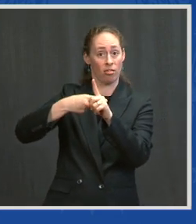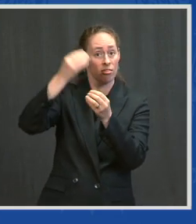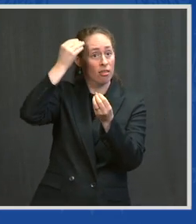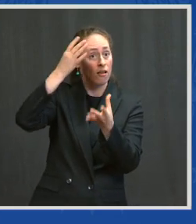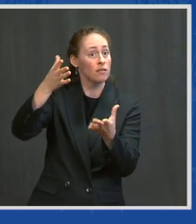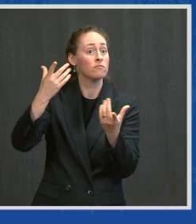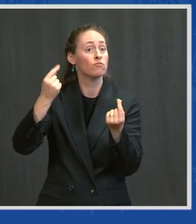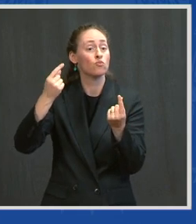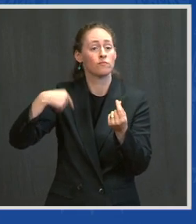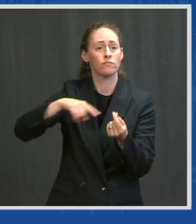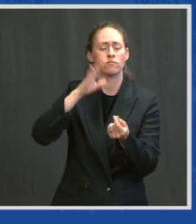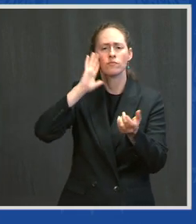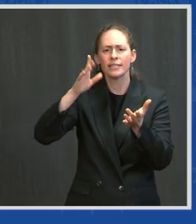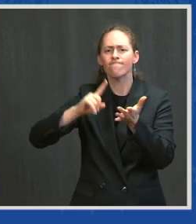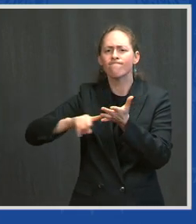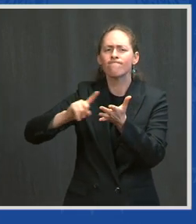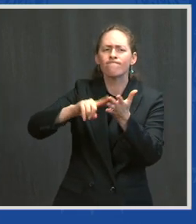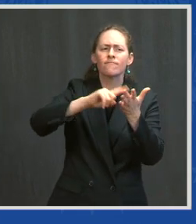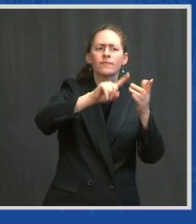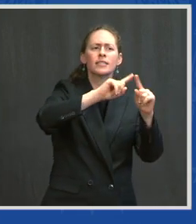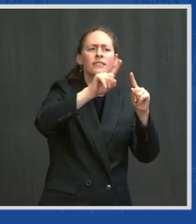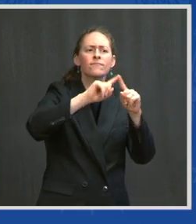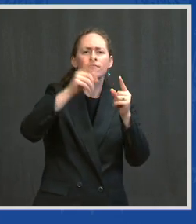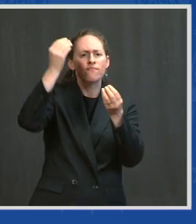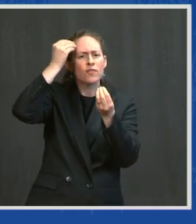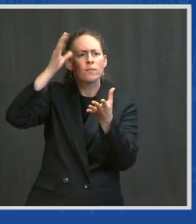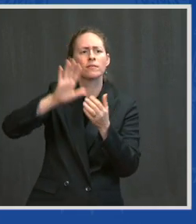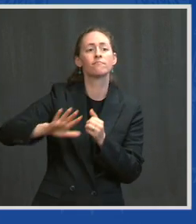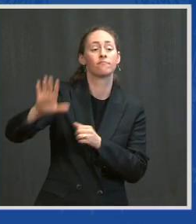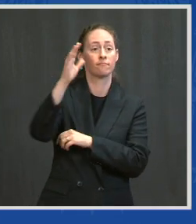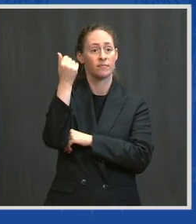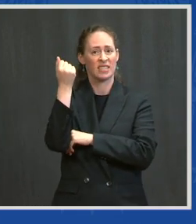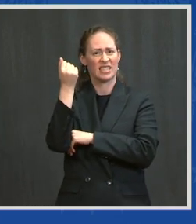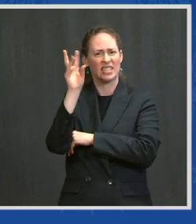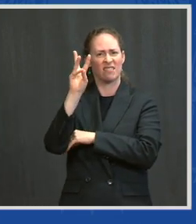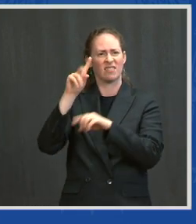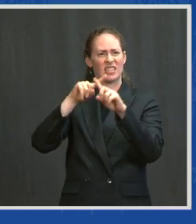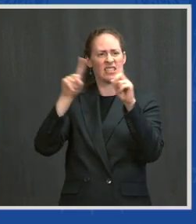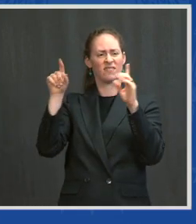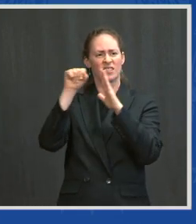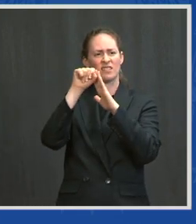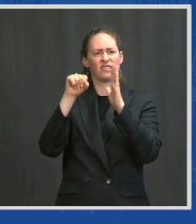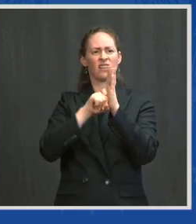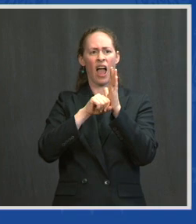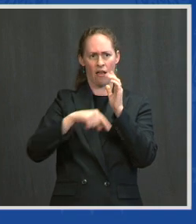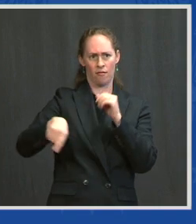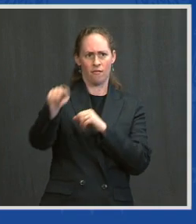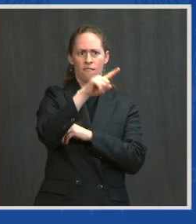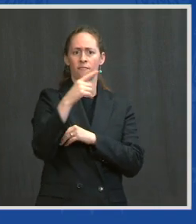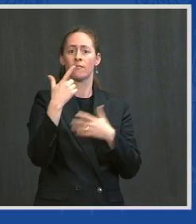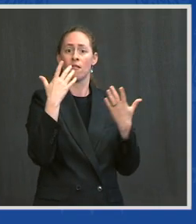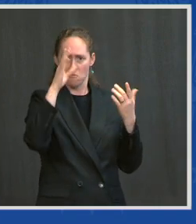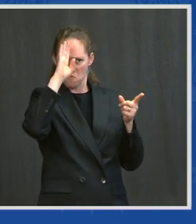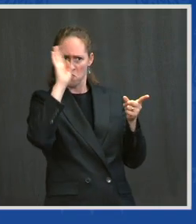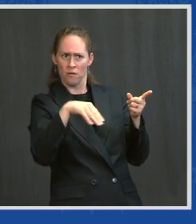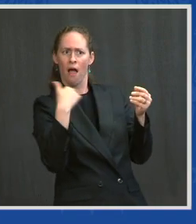with the 16 states that license or regulate firearms dealers themselves. Also beginning next month,